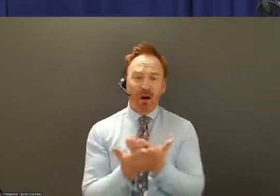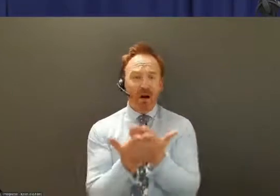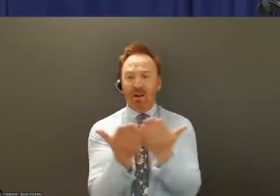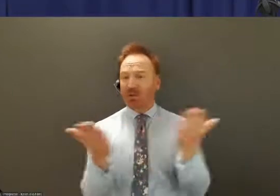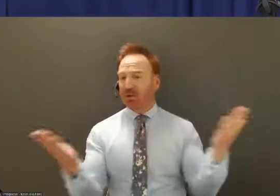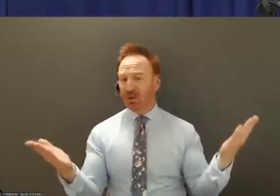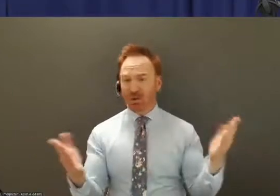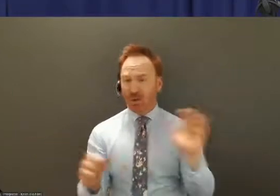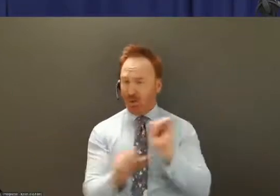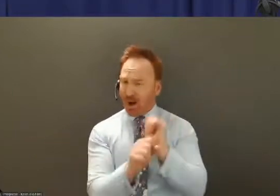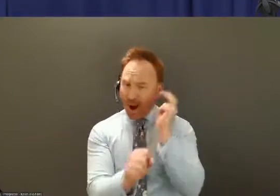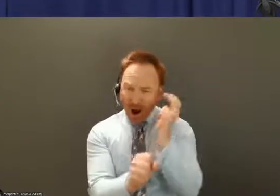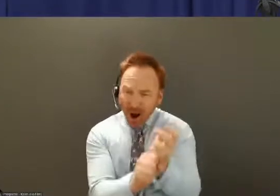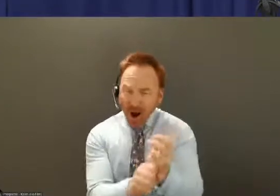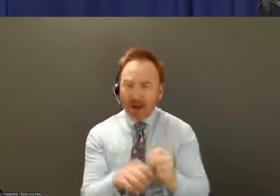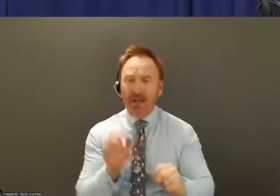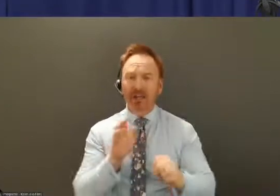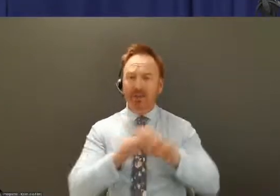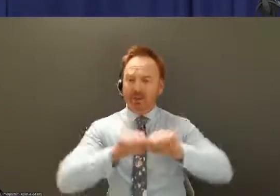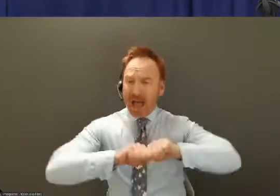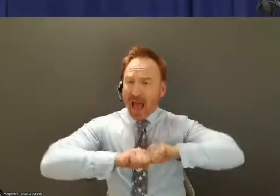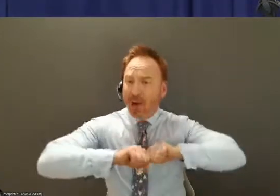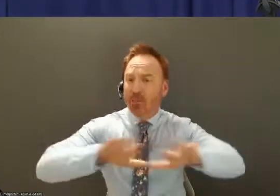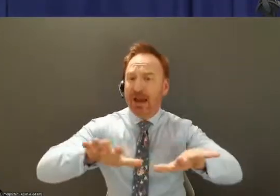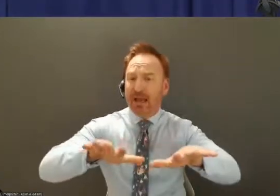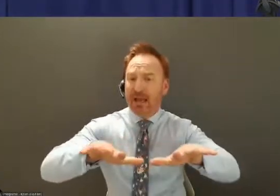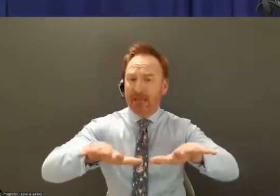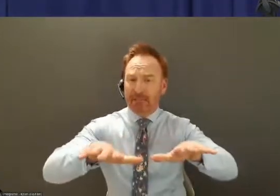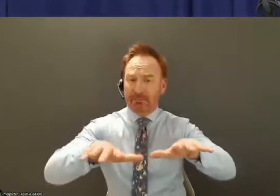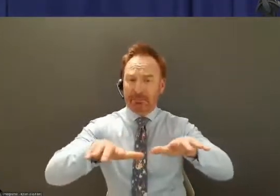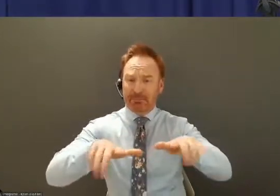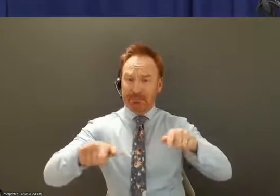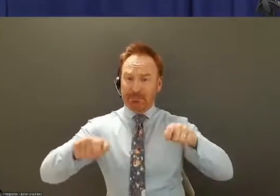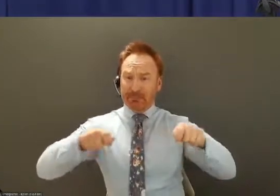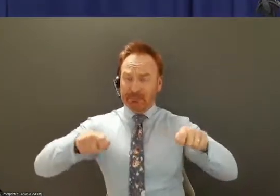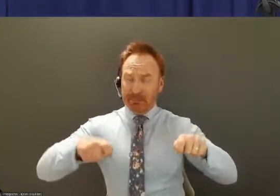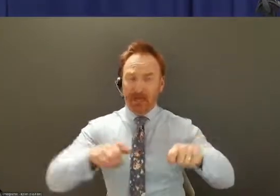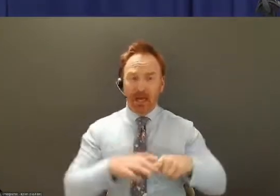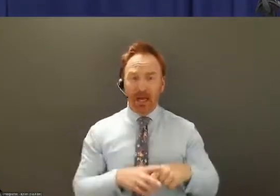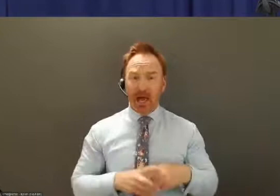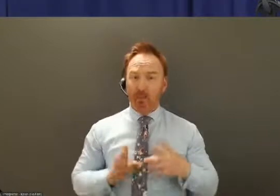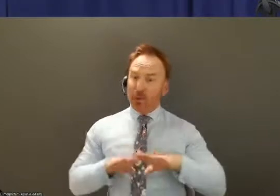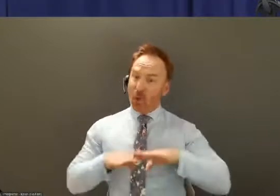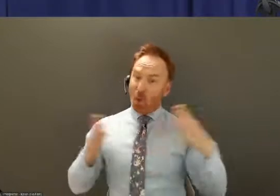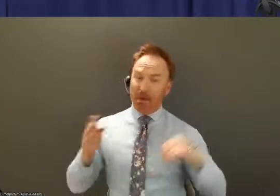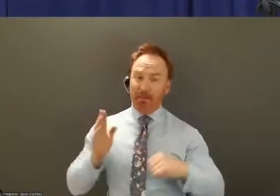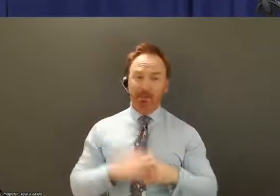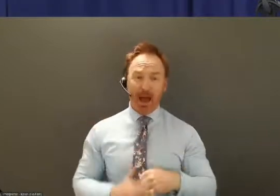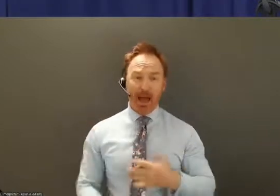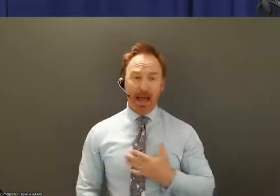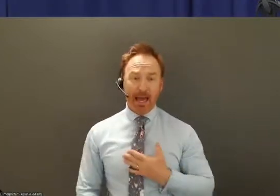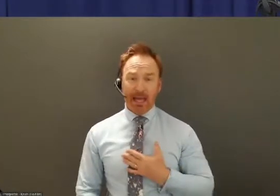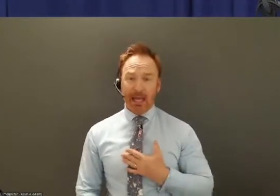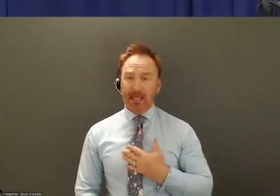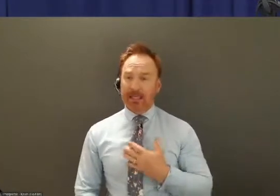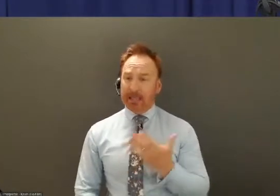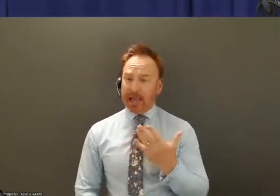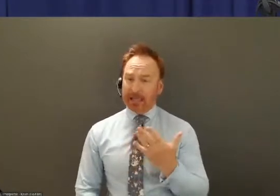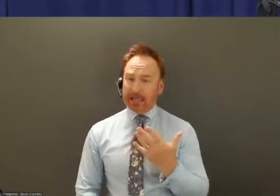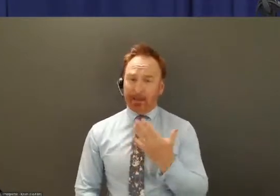The last thing that like to address before passing it over is events. The Porto Creek senior secondary